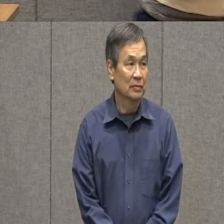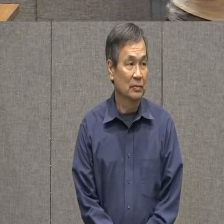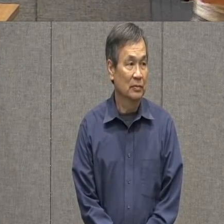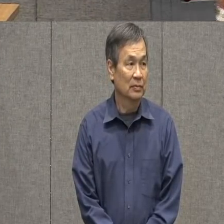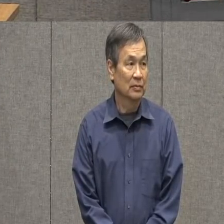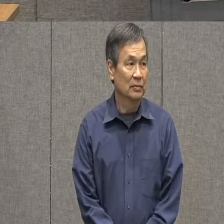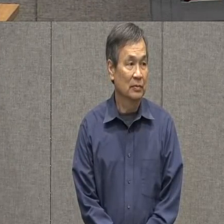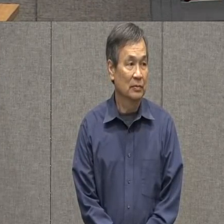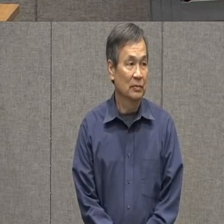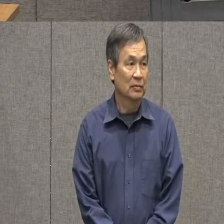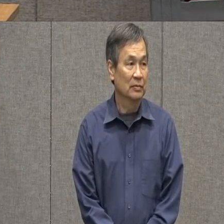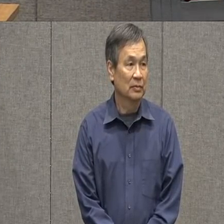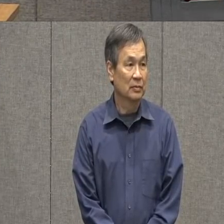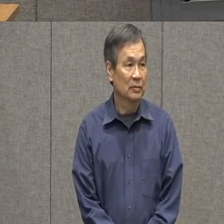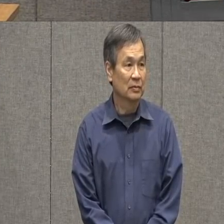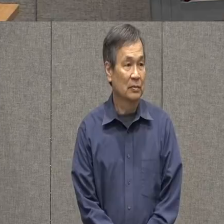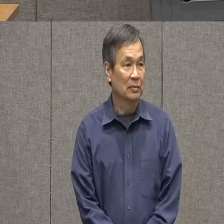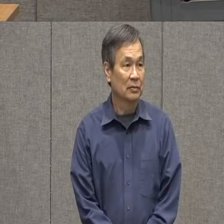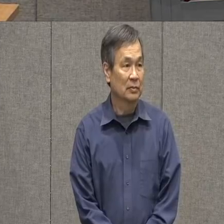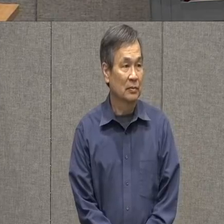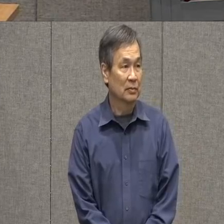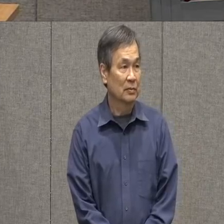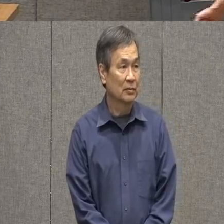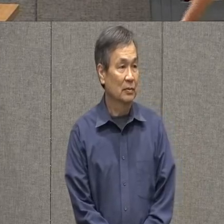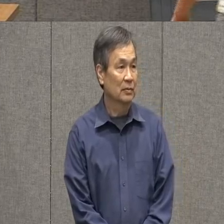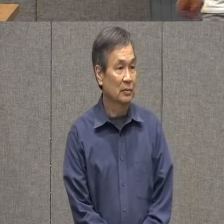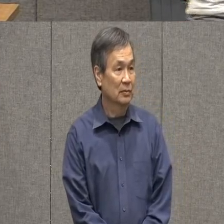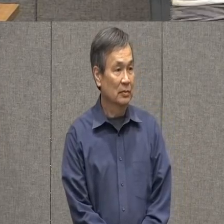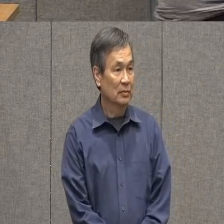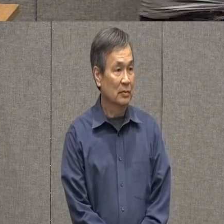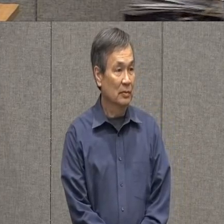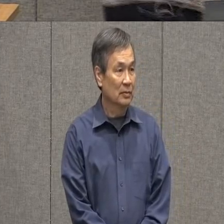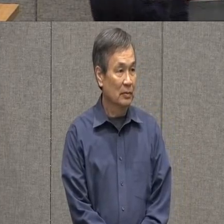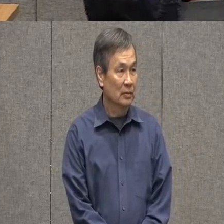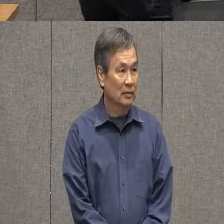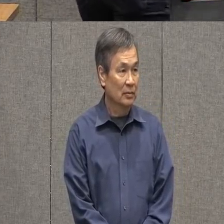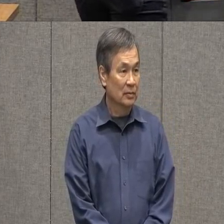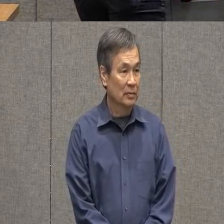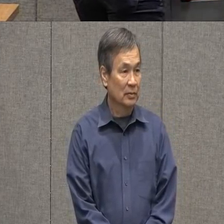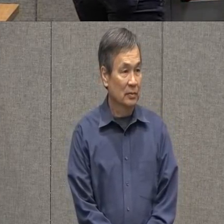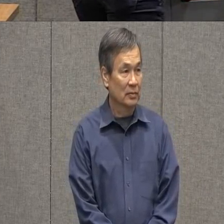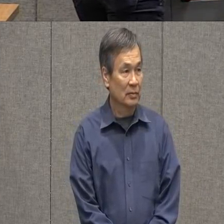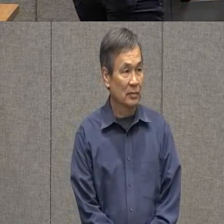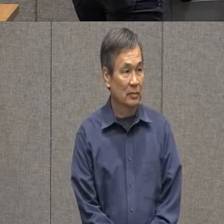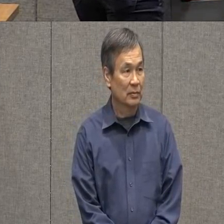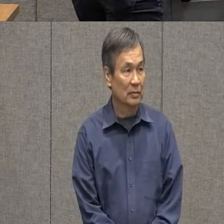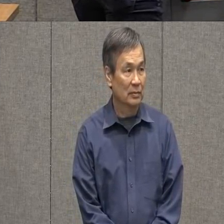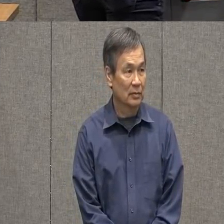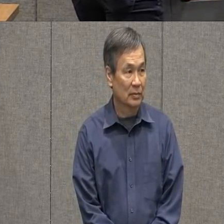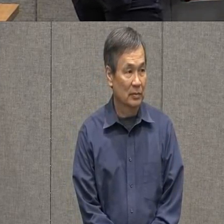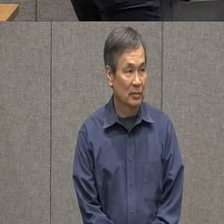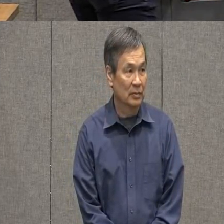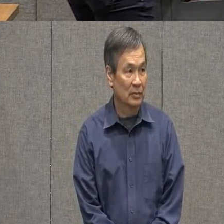Let's see. Chest looks straight and then the hips look slanted. So I'm gonna make this area up here squiggly